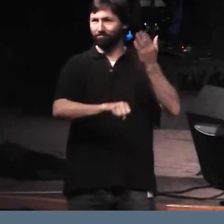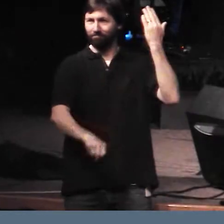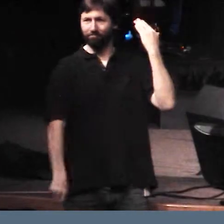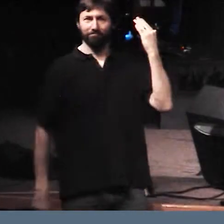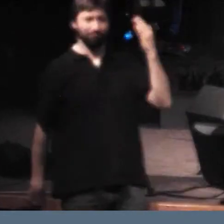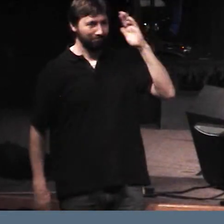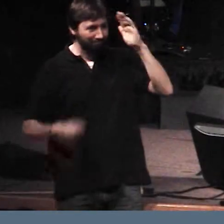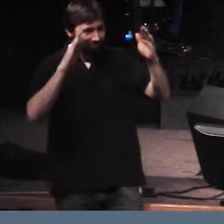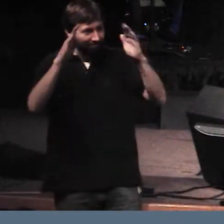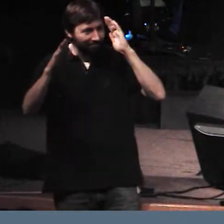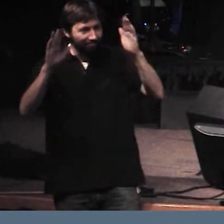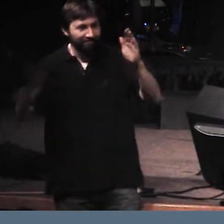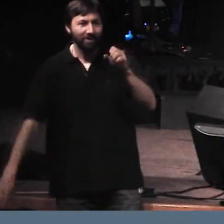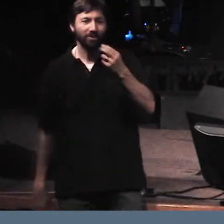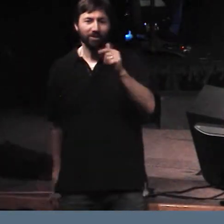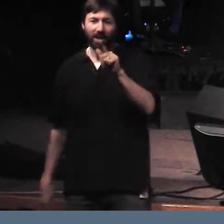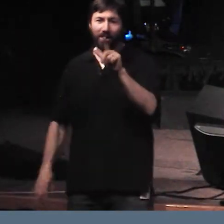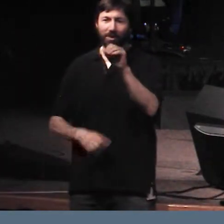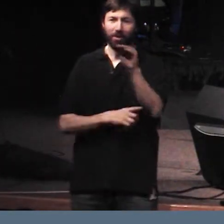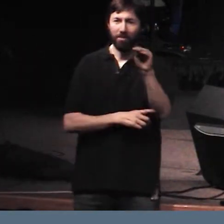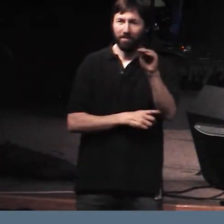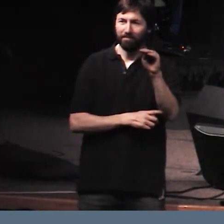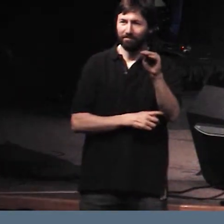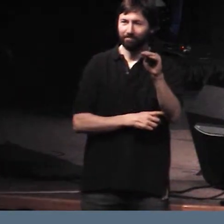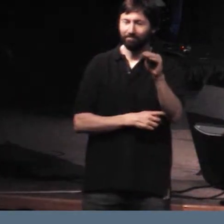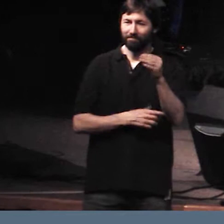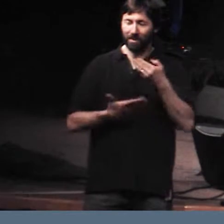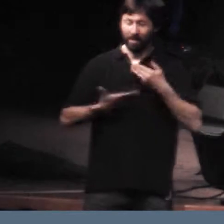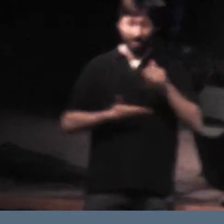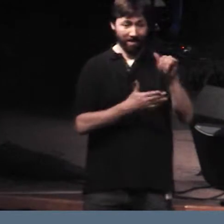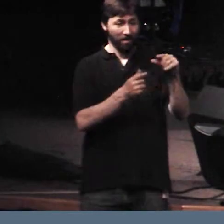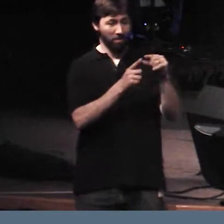Shalom, Shalom that's how we say hello back where I'm from the word Shalom